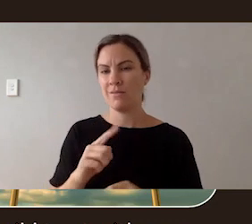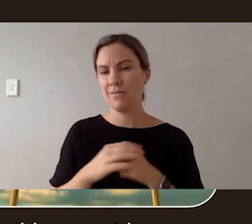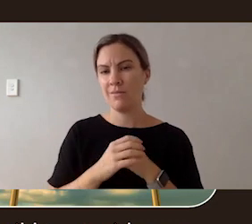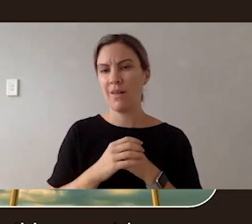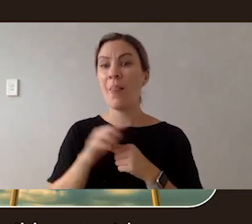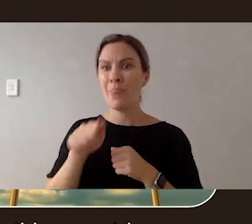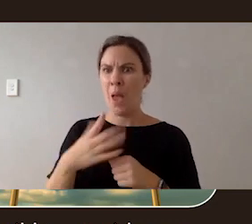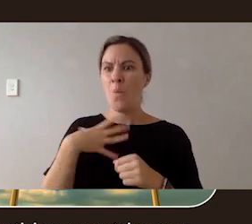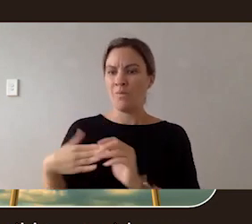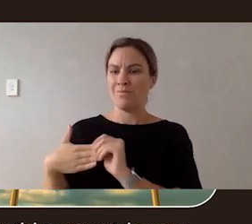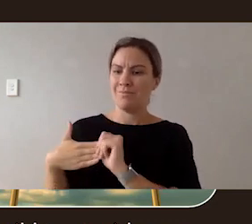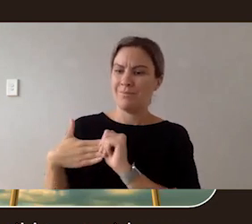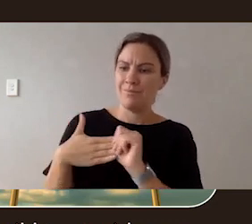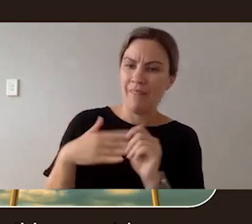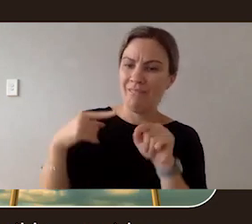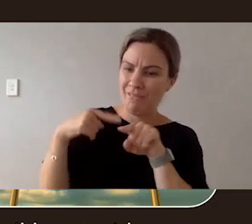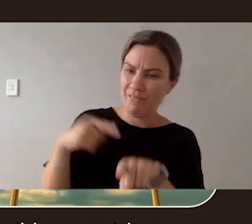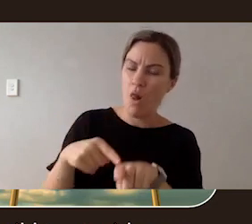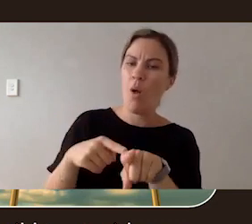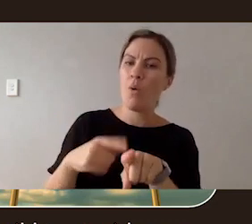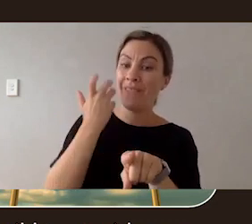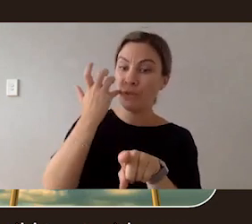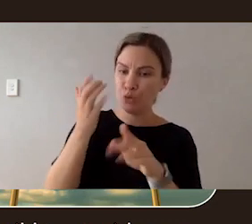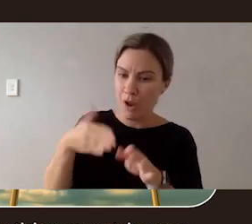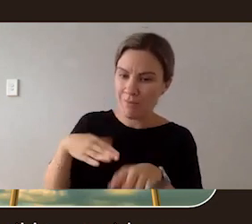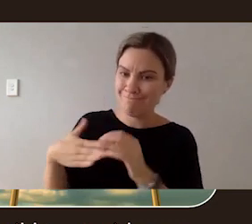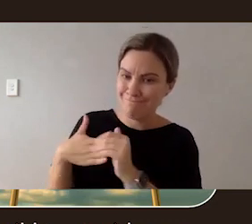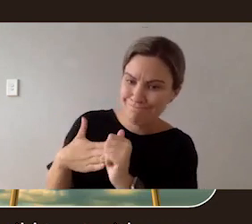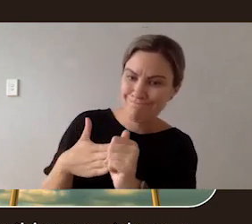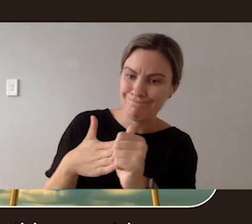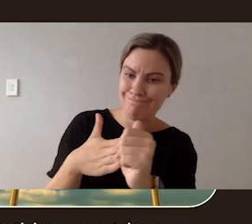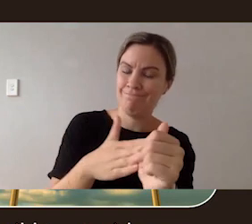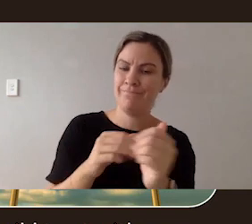future. And so I really encourage you to look at this challenge as an